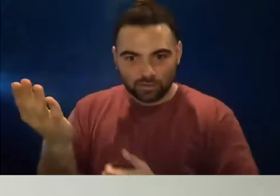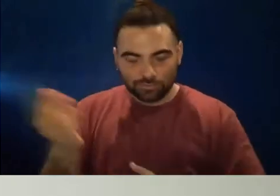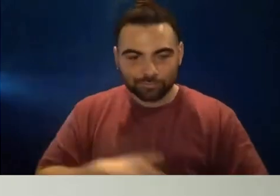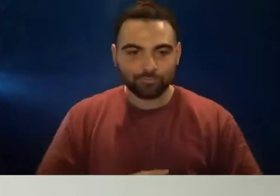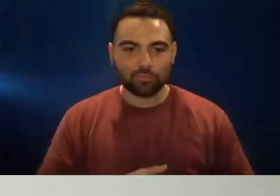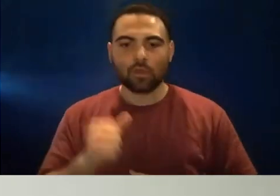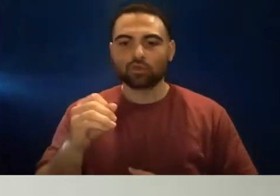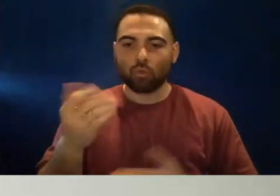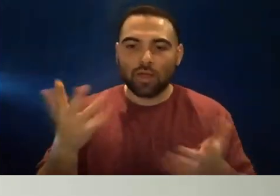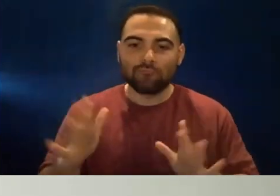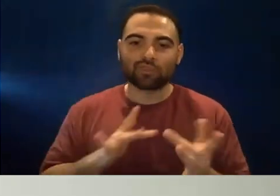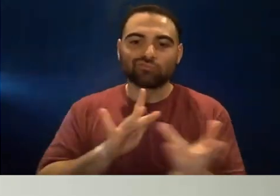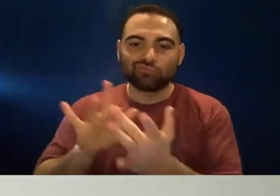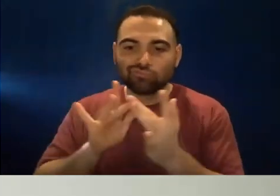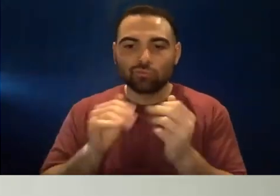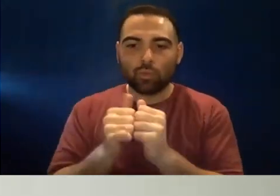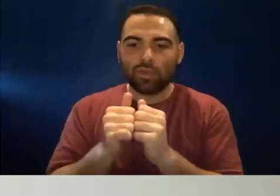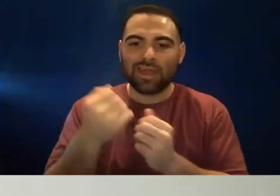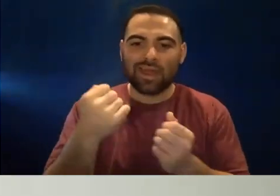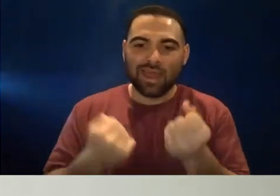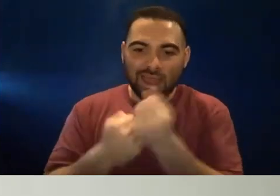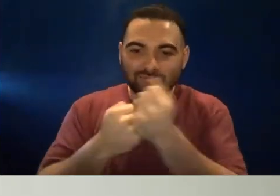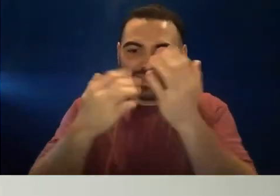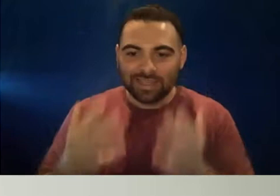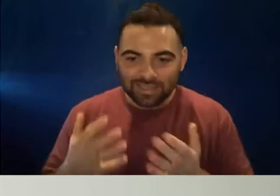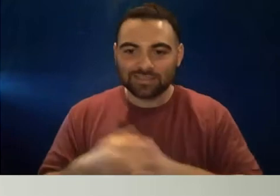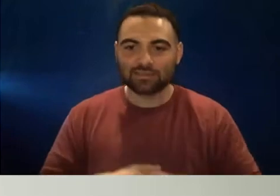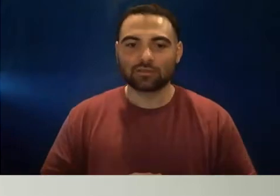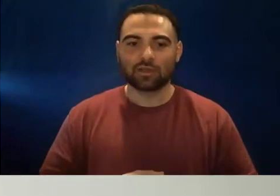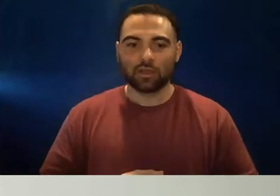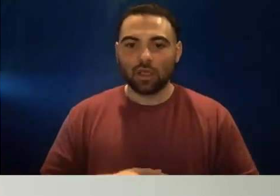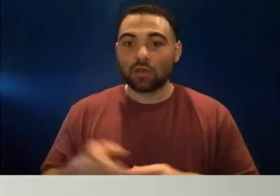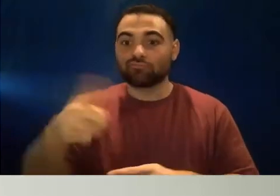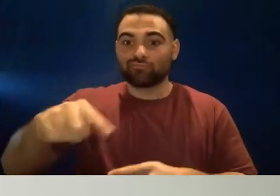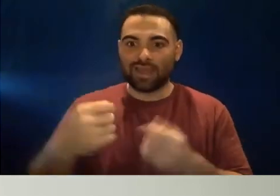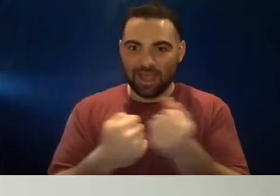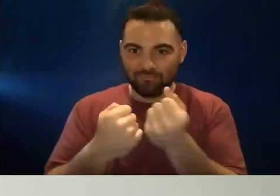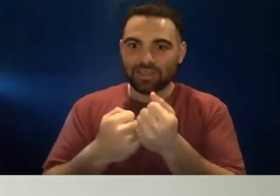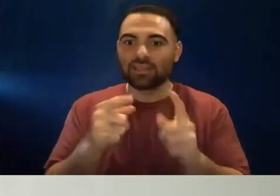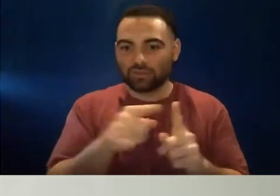Rise and Resist, they have been doing organizing around social justice issues for decades, some of them.